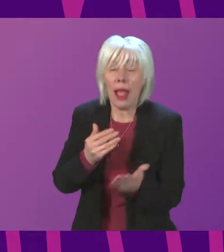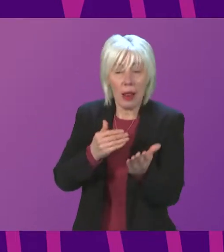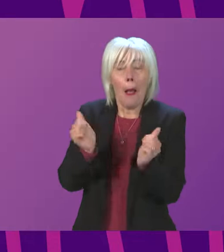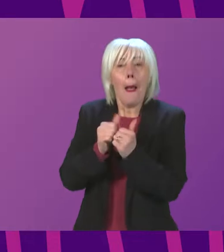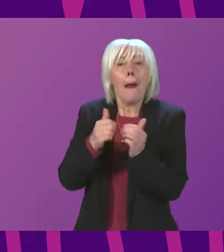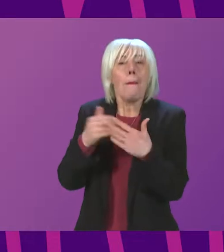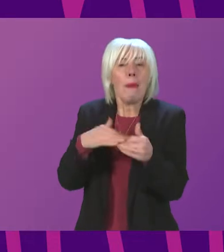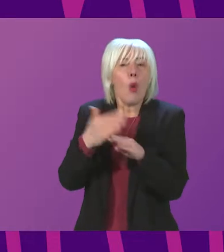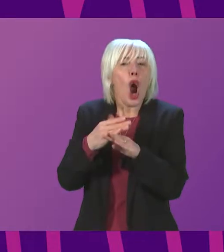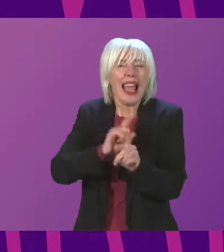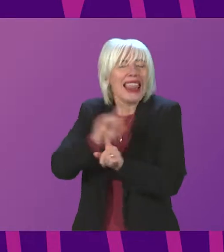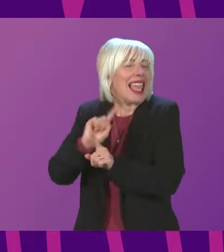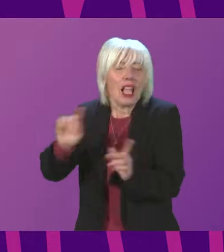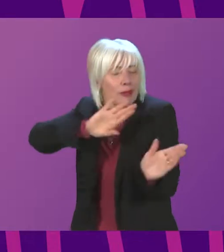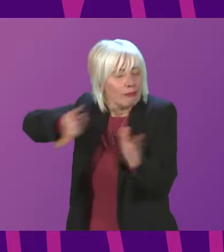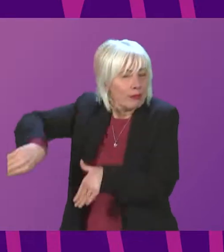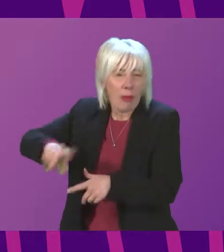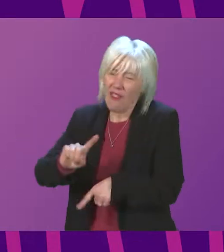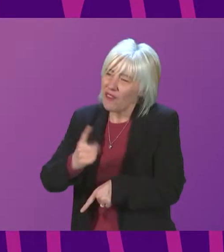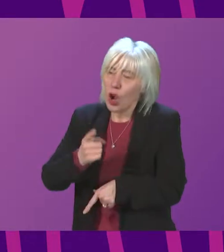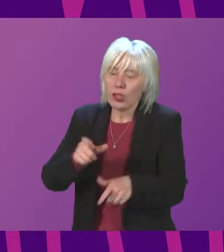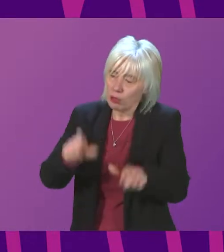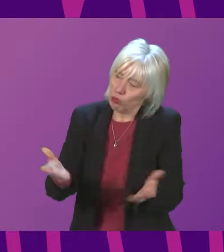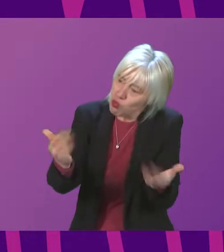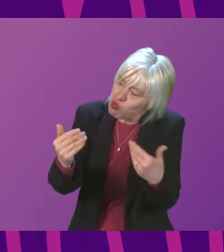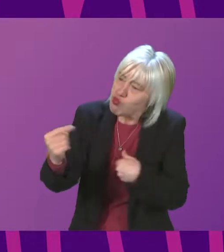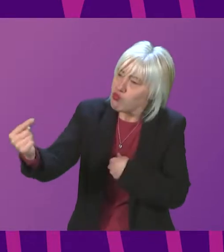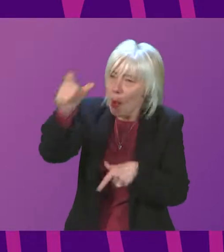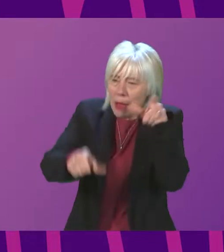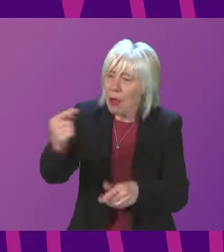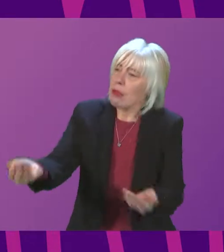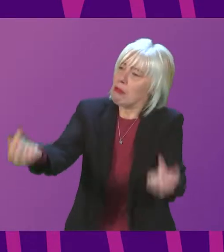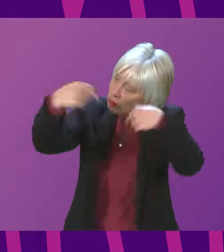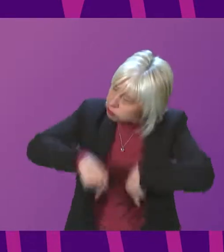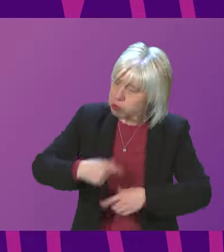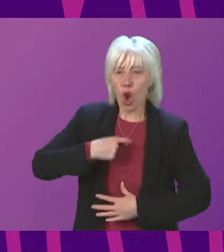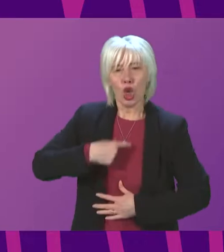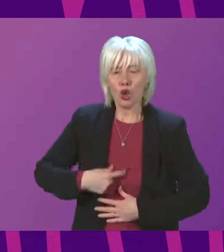Let us operate now first and foremost on the basis of that humanitarian obligation.